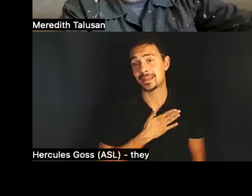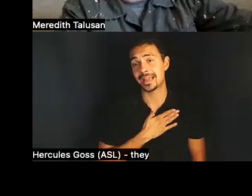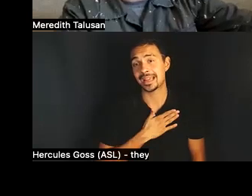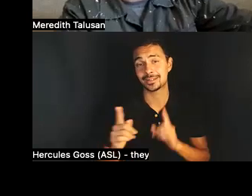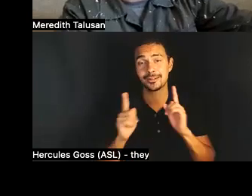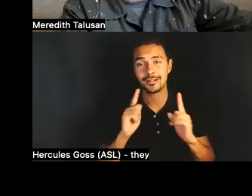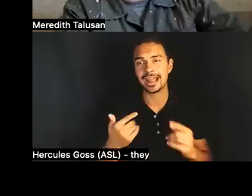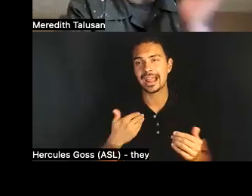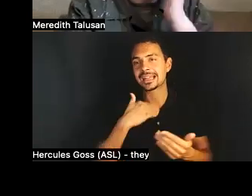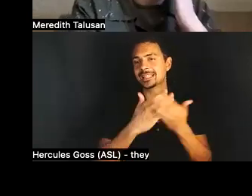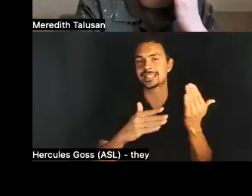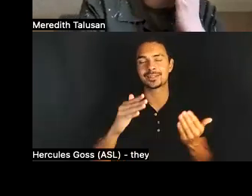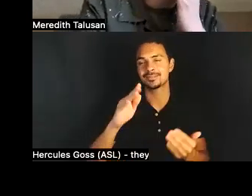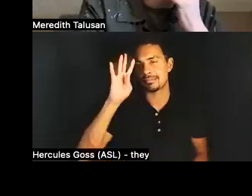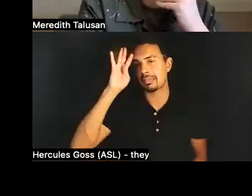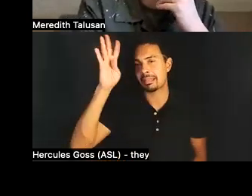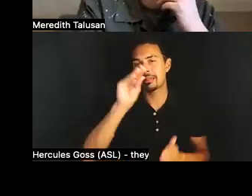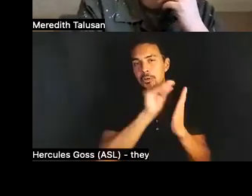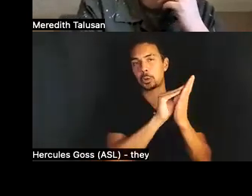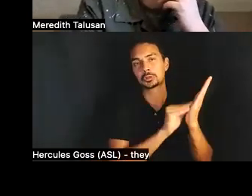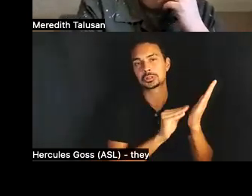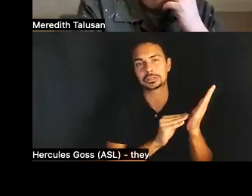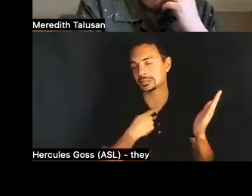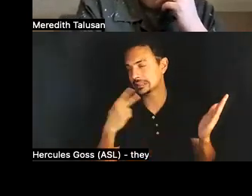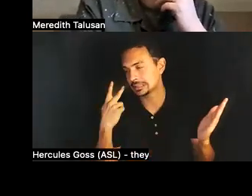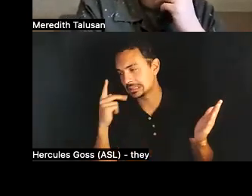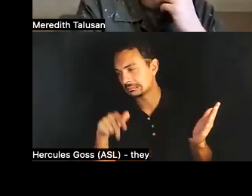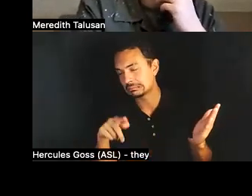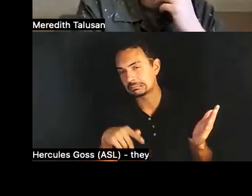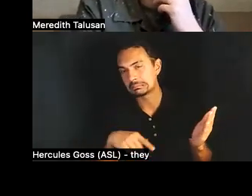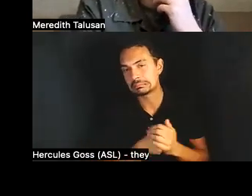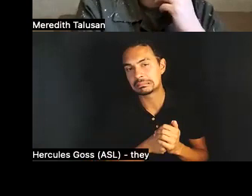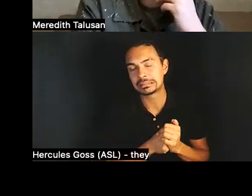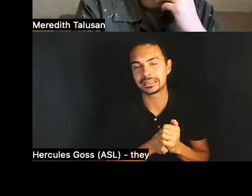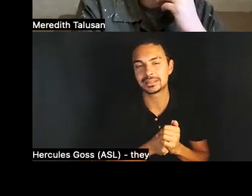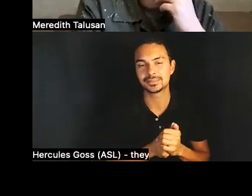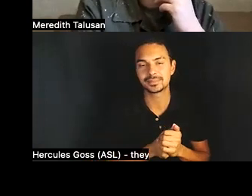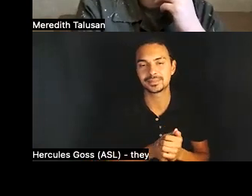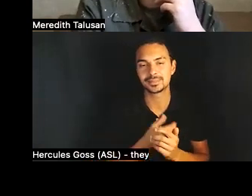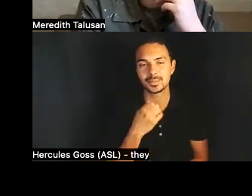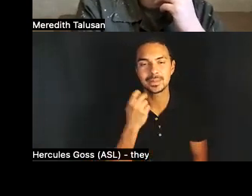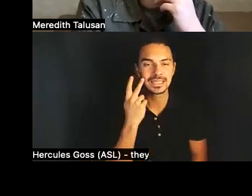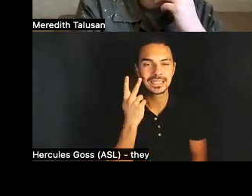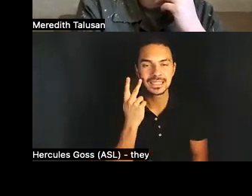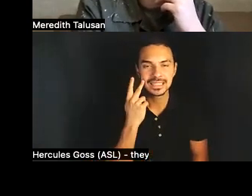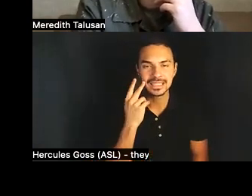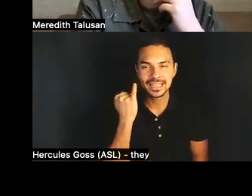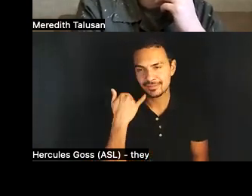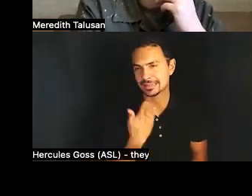That is all my talks! I had some random notes, let me just see if there